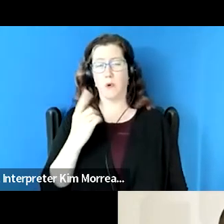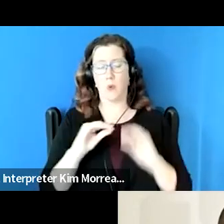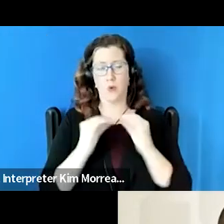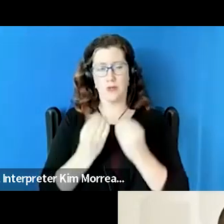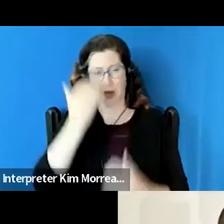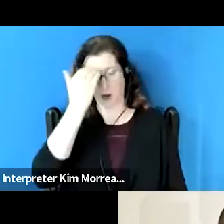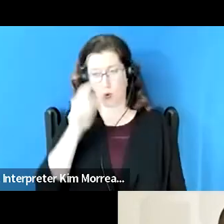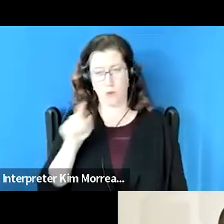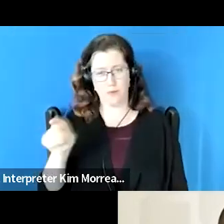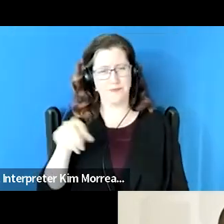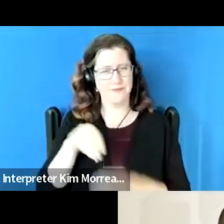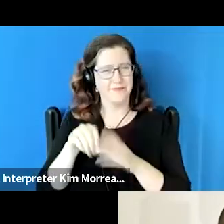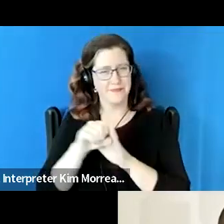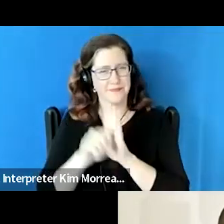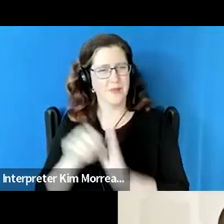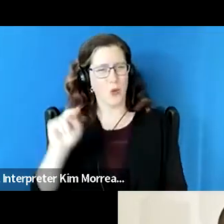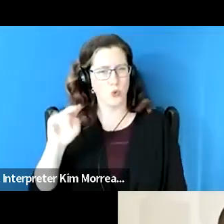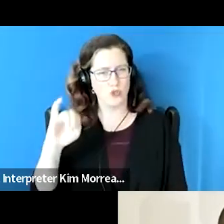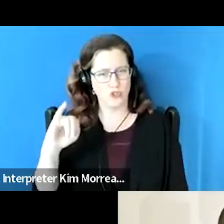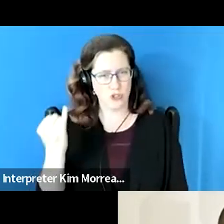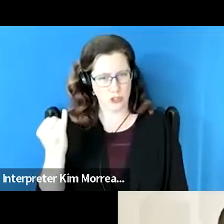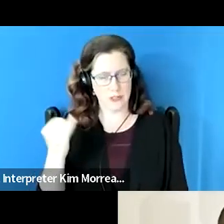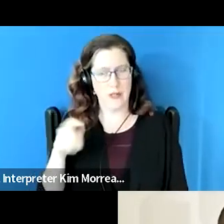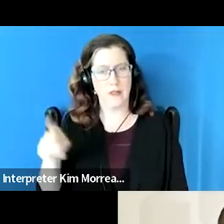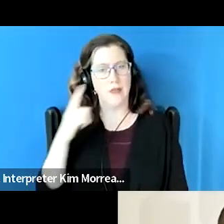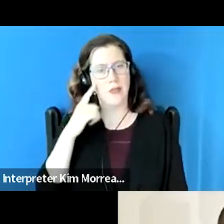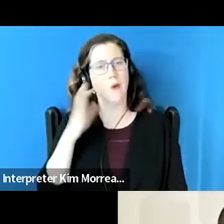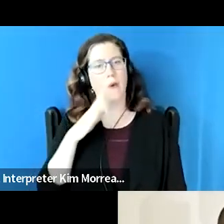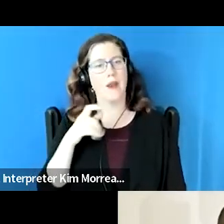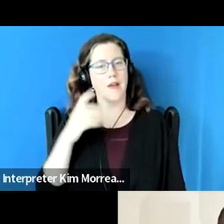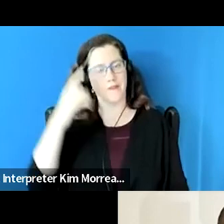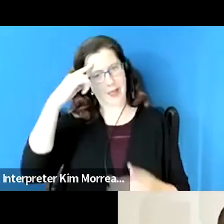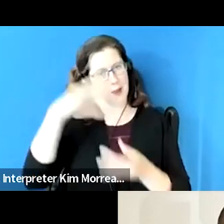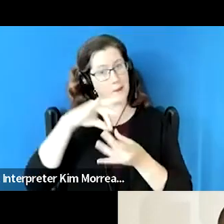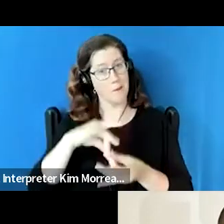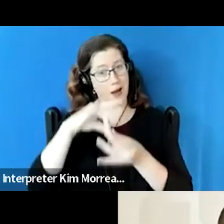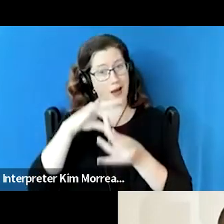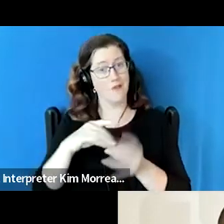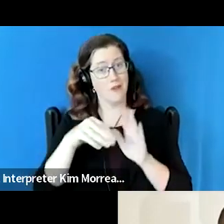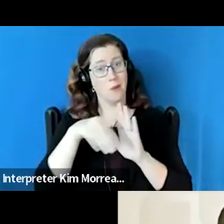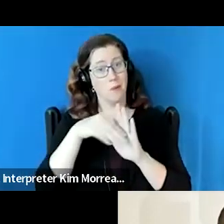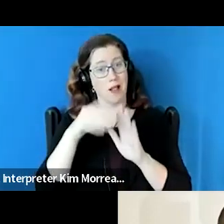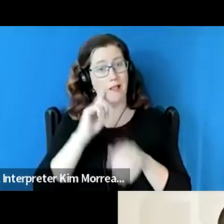in New Jersey decided that they would ring a mindful bell at one o'clock every day,